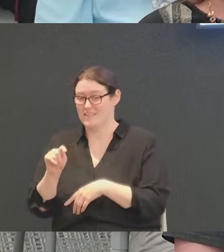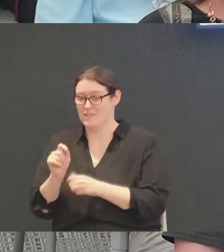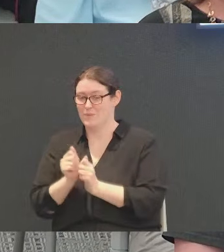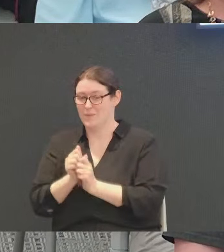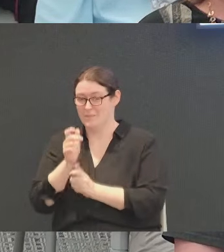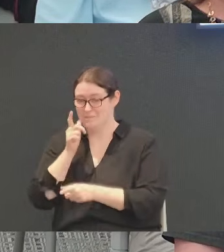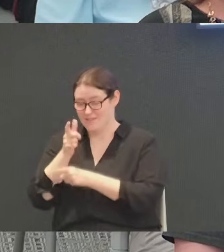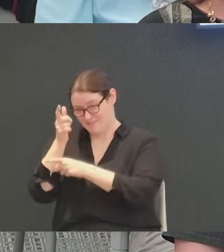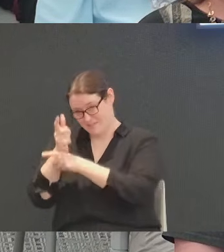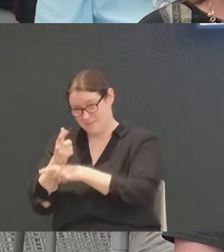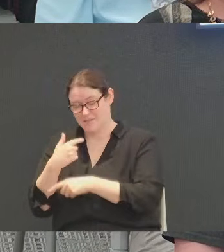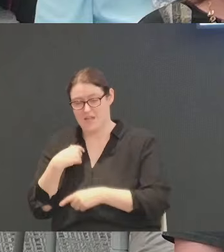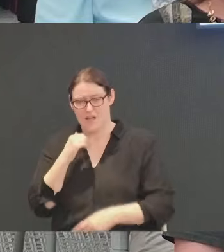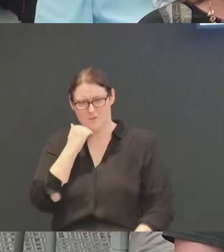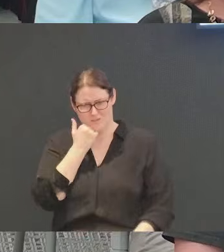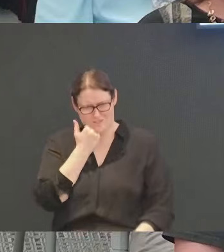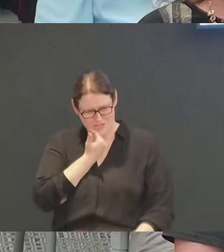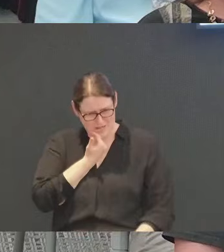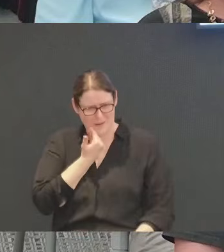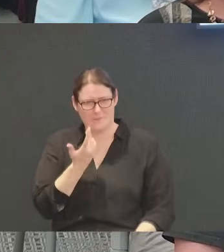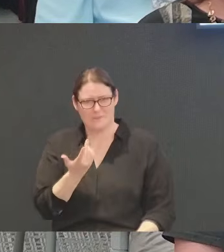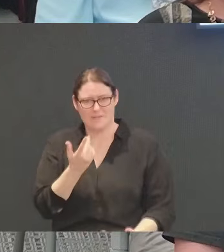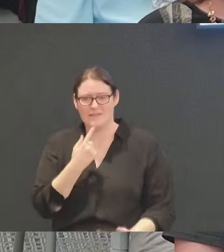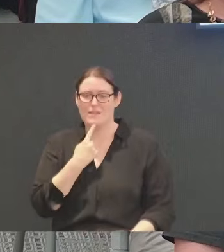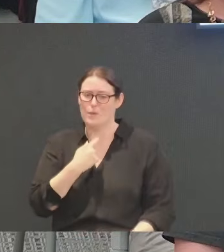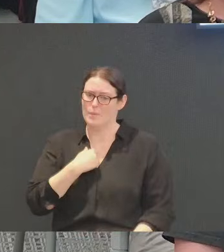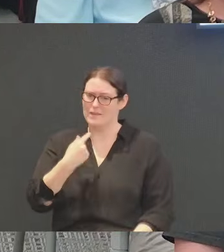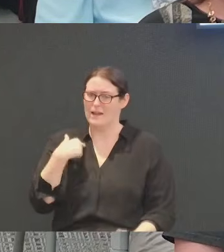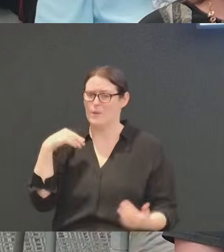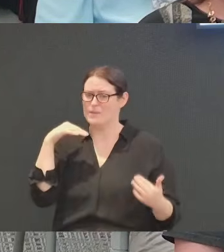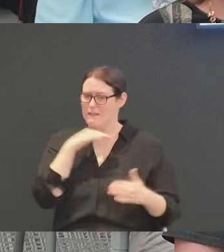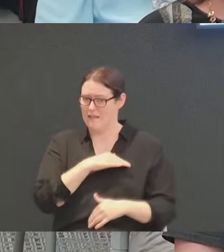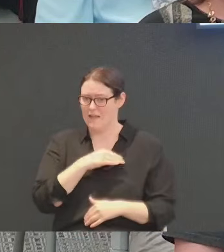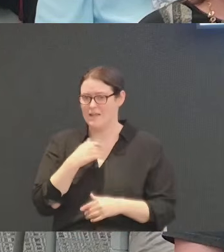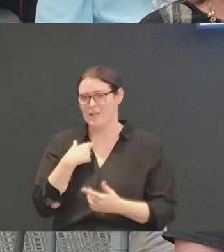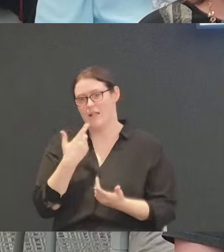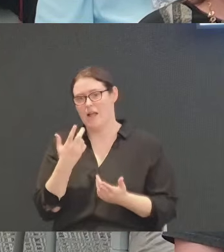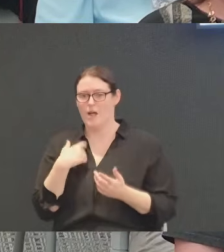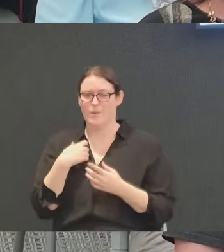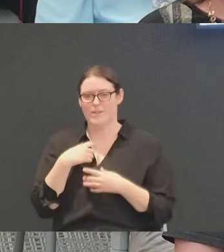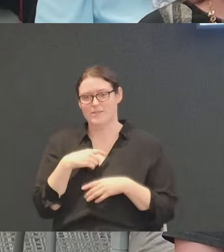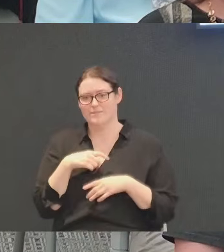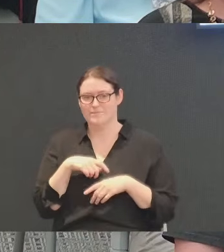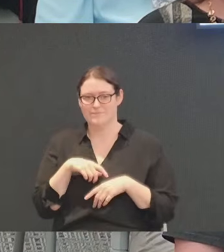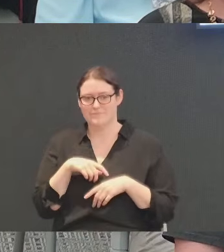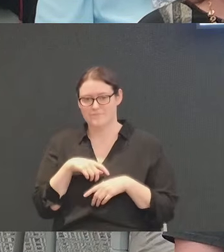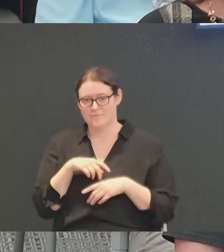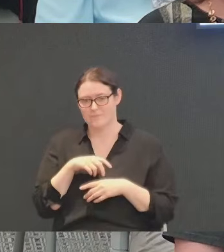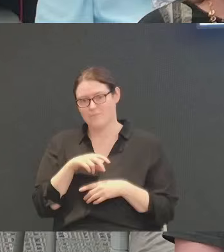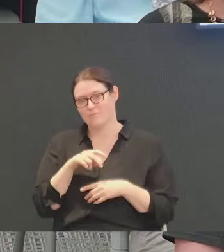I was ashamed because they told me that I was lying and that I was promiscuous. I'm trying not